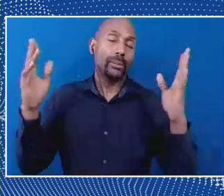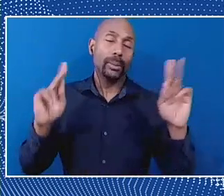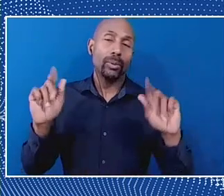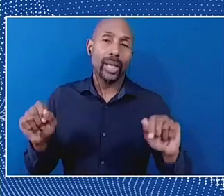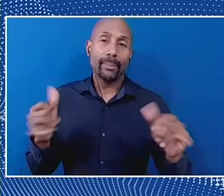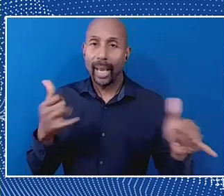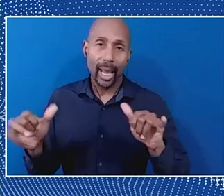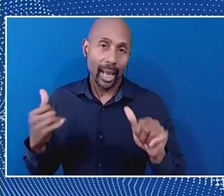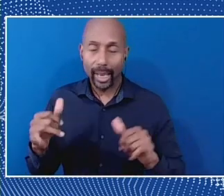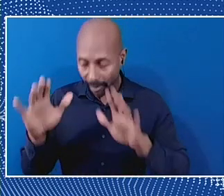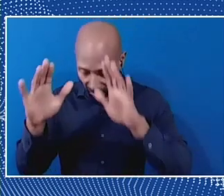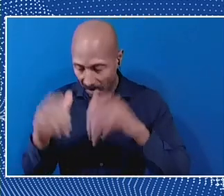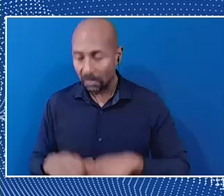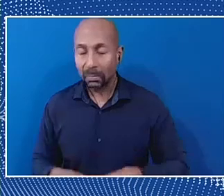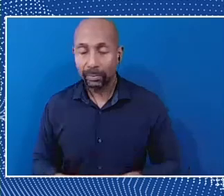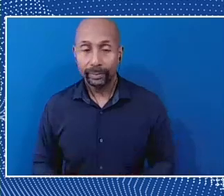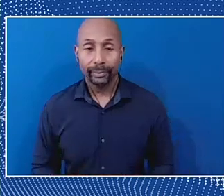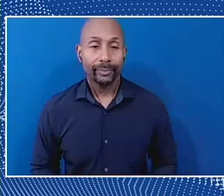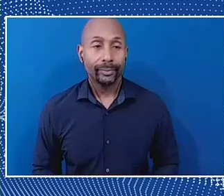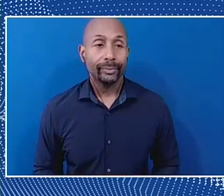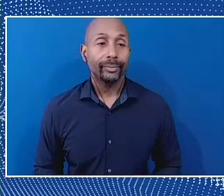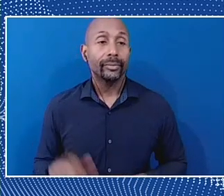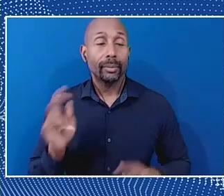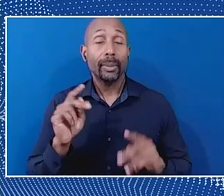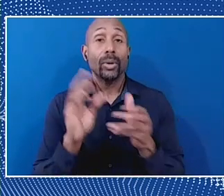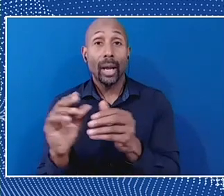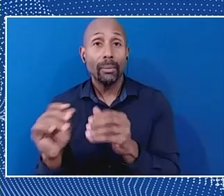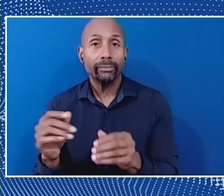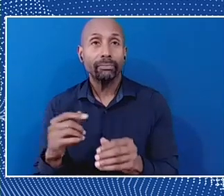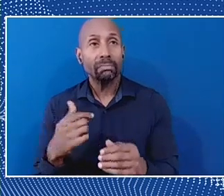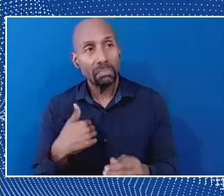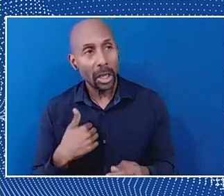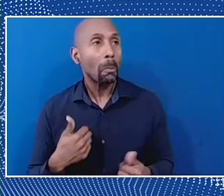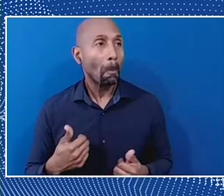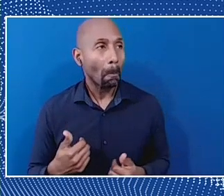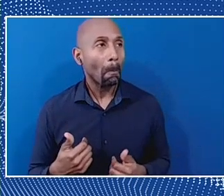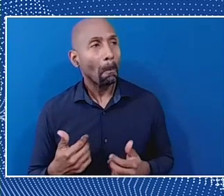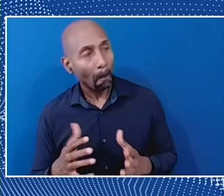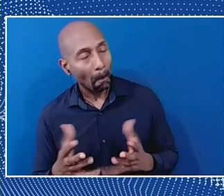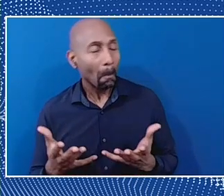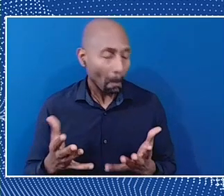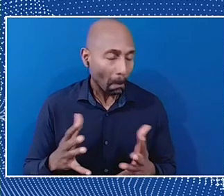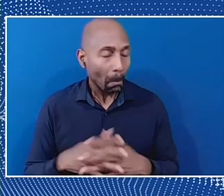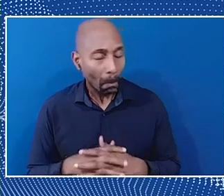Melissa said. You know, the further- I mean, the further we can push the Department to committing to do this, the